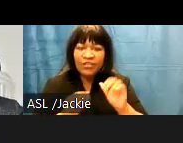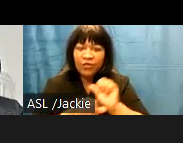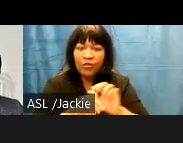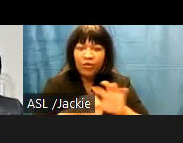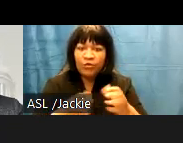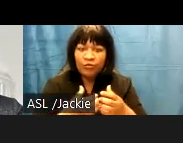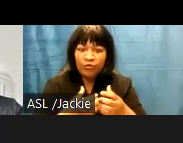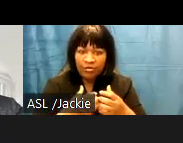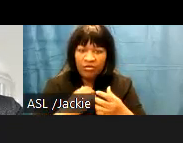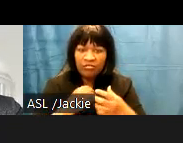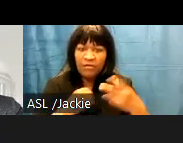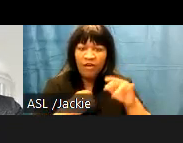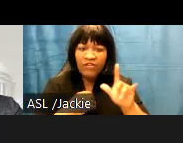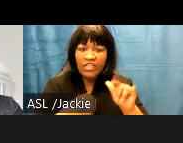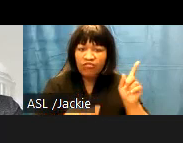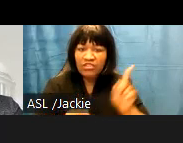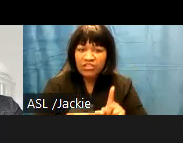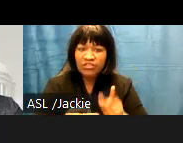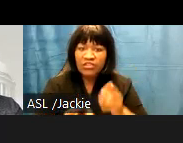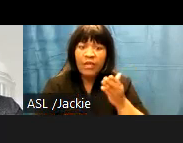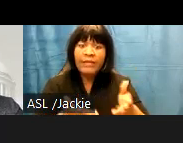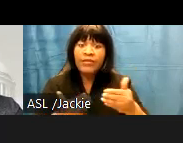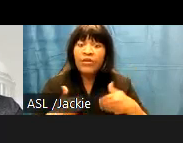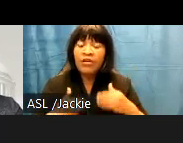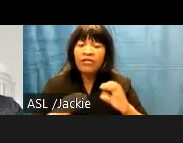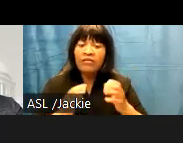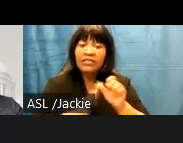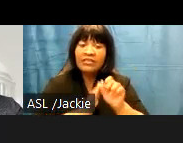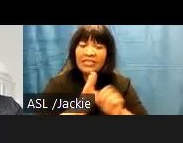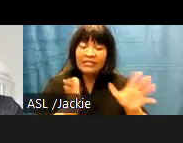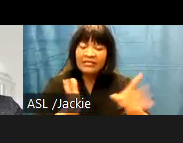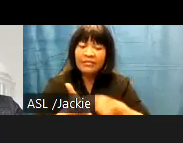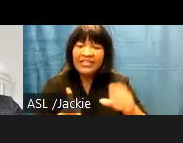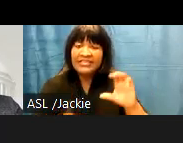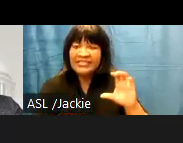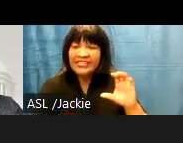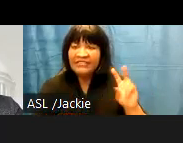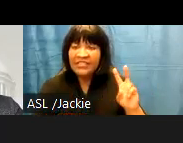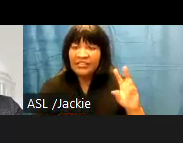have a community-based organization where the state has paid the CBO and the CBO